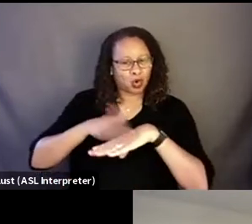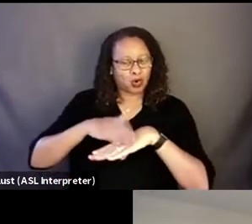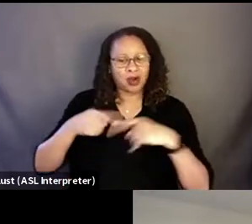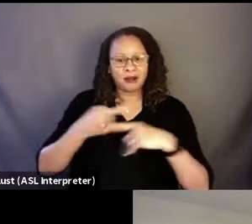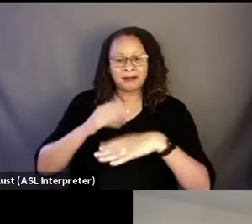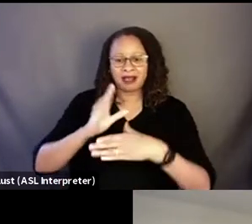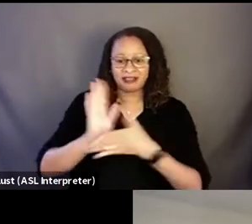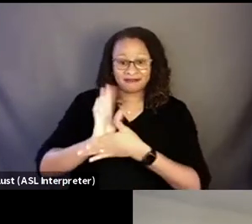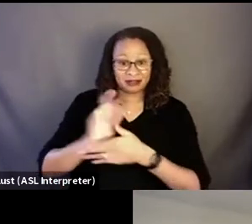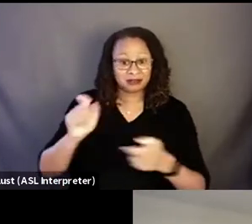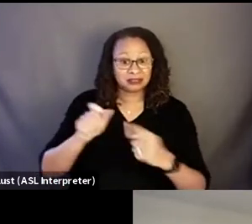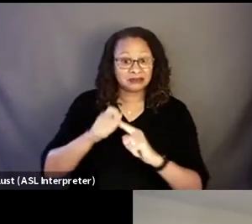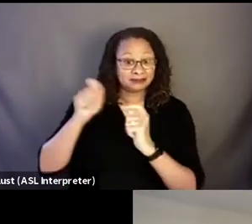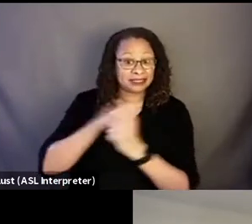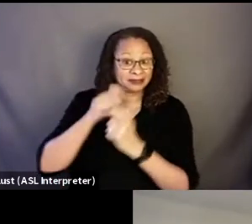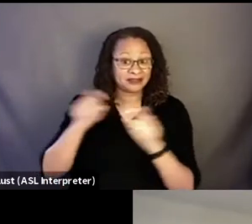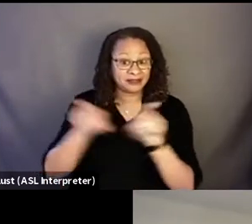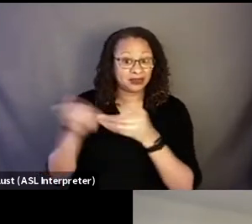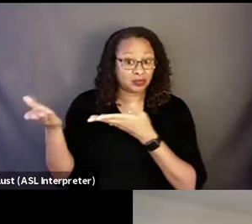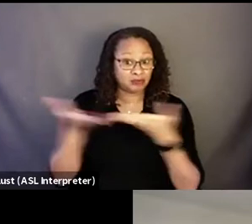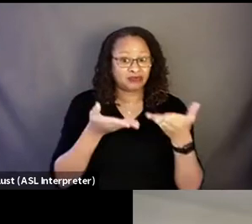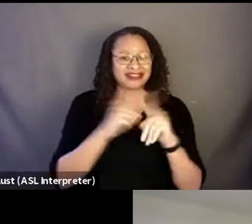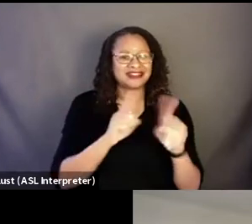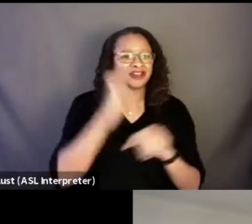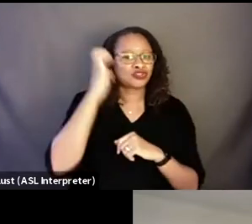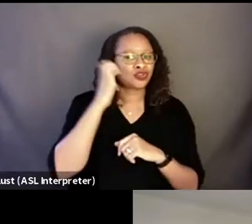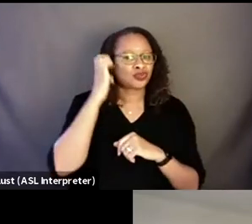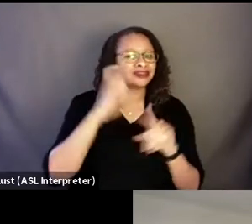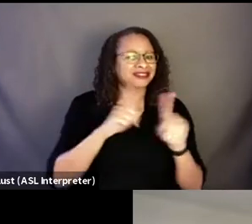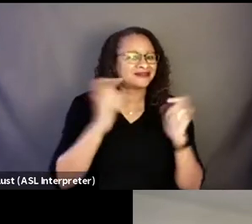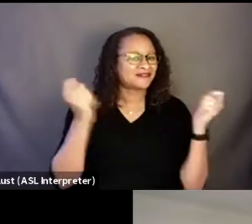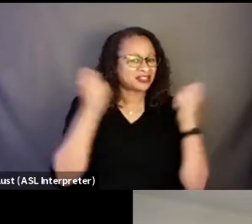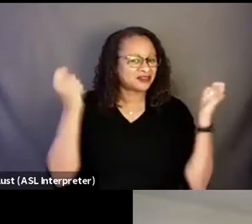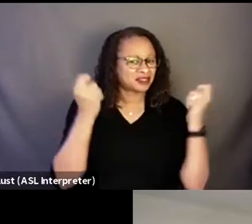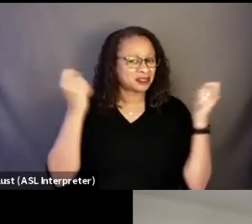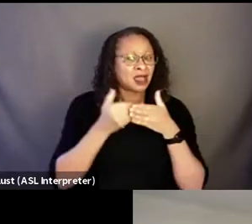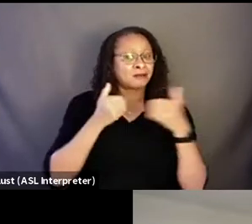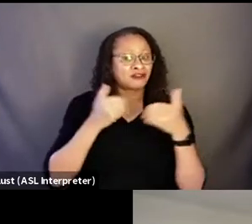especially as we were bringing it around, in European film festivals, before COVID shut us all down.